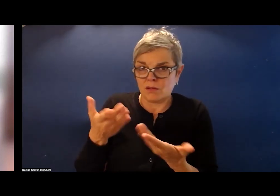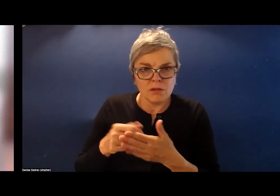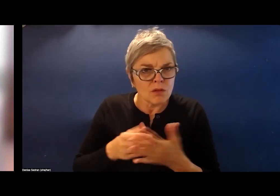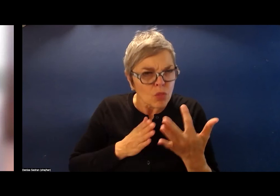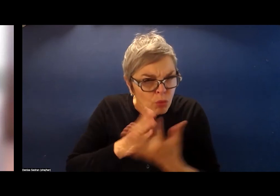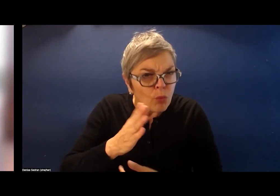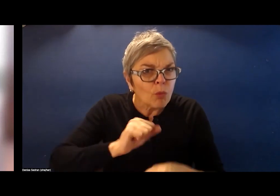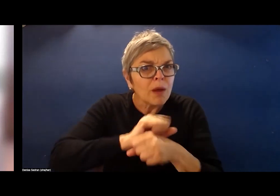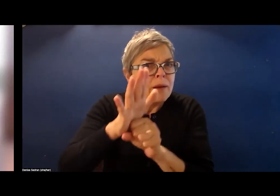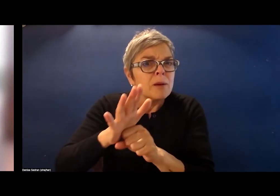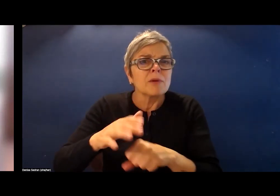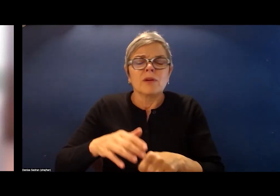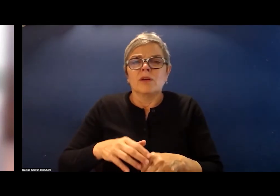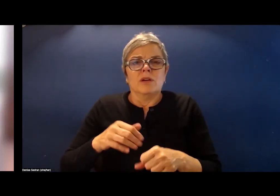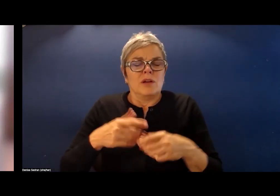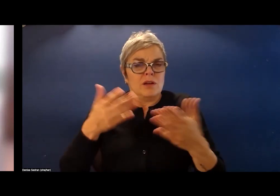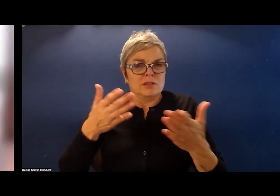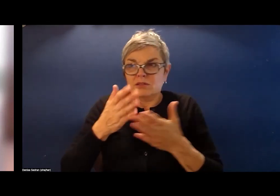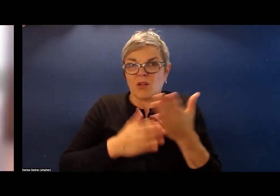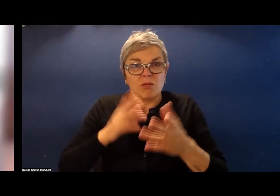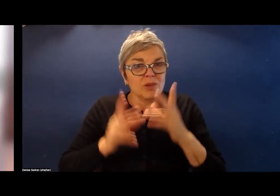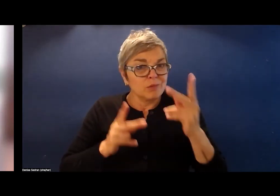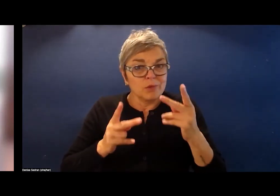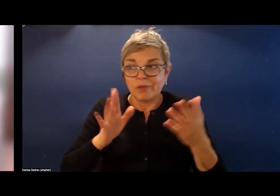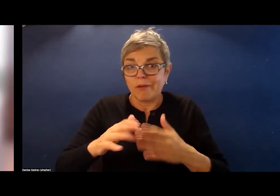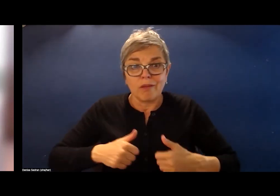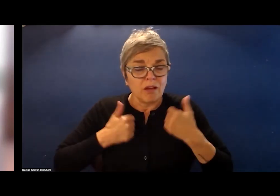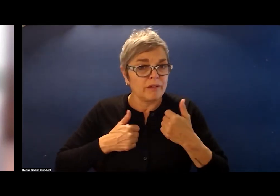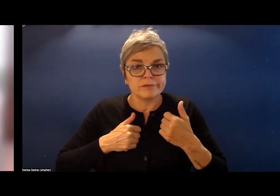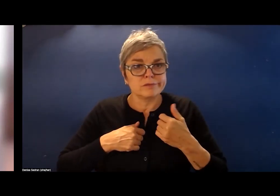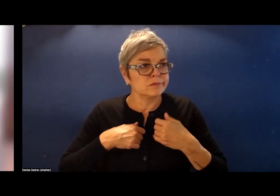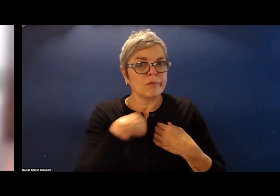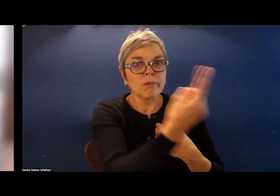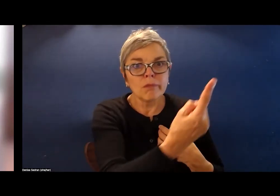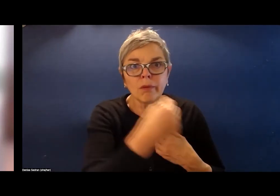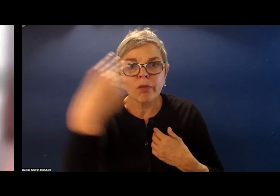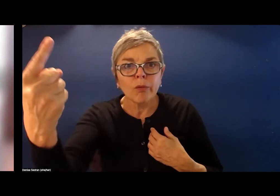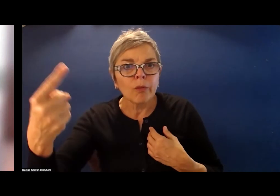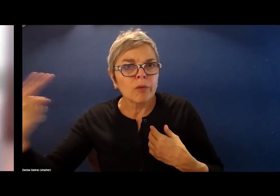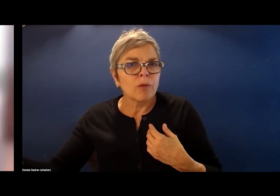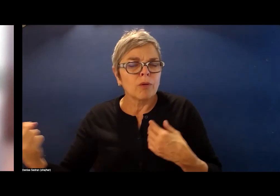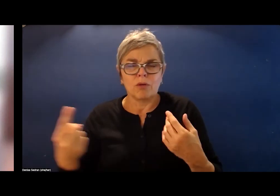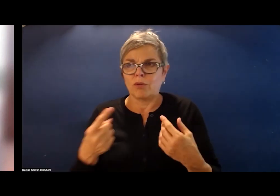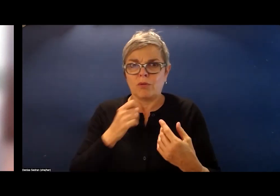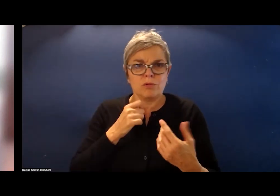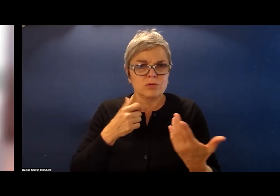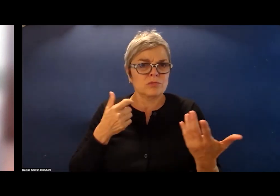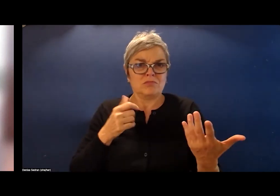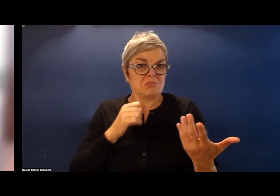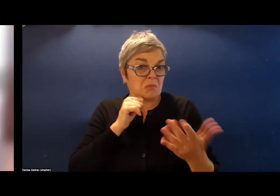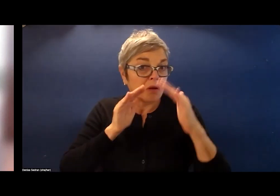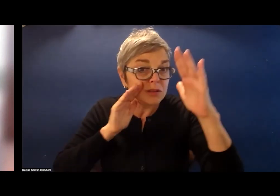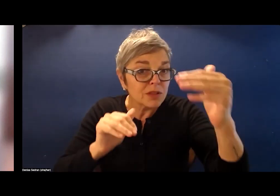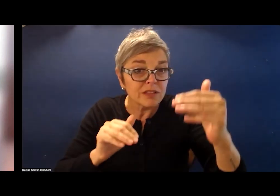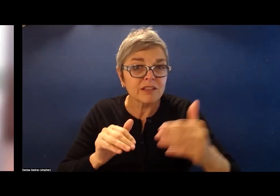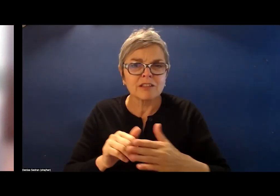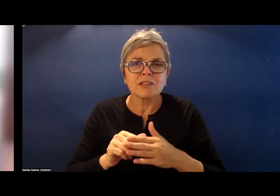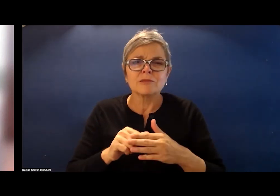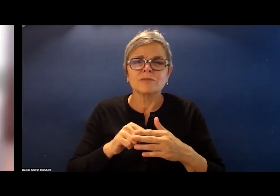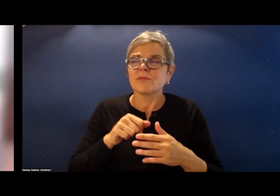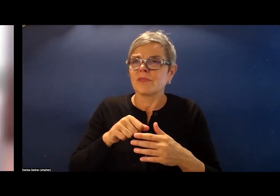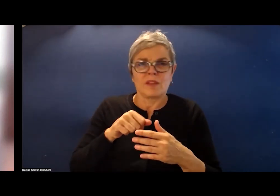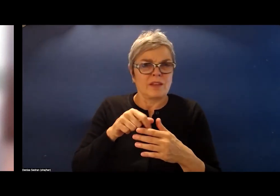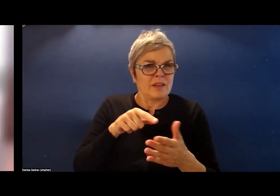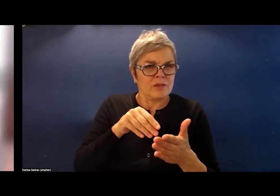And they listened to commentary from some really senior and important artists and curators